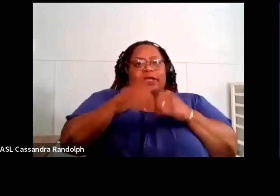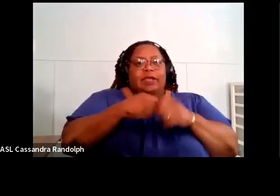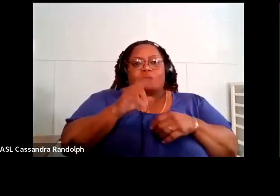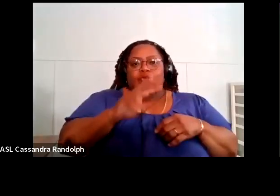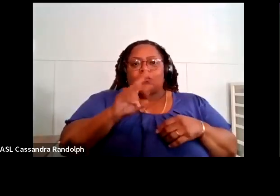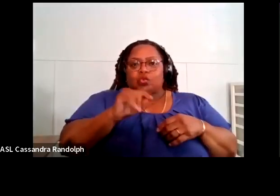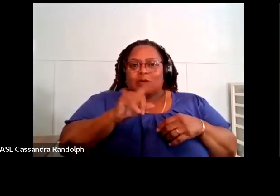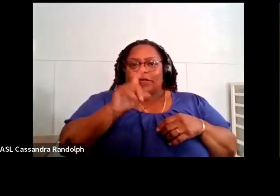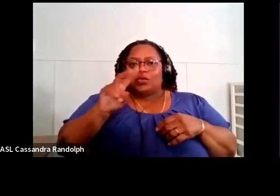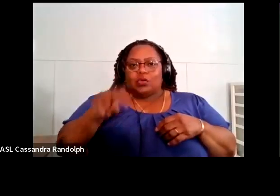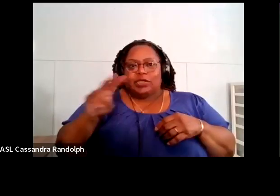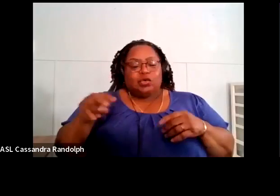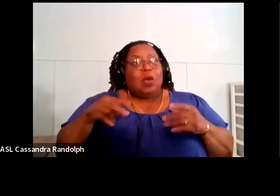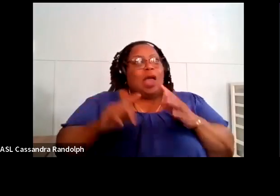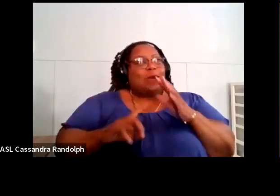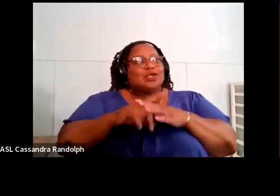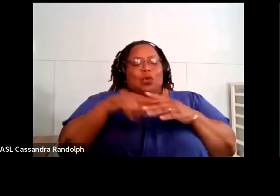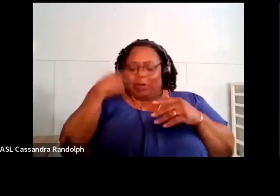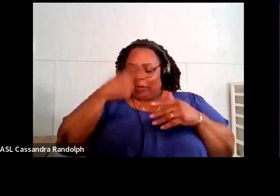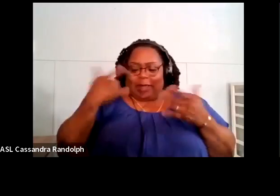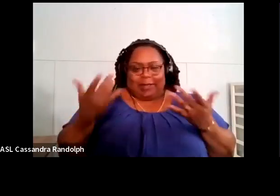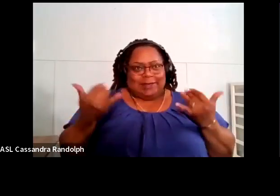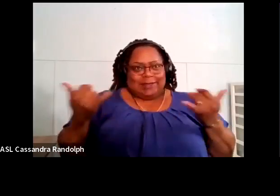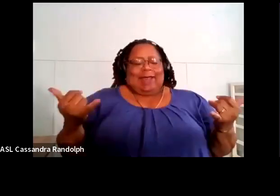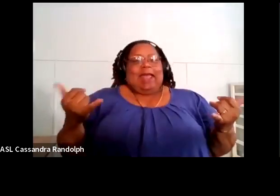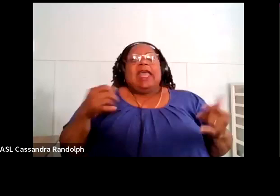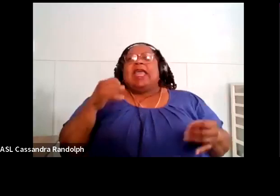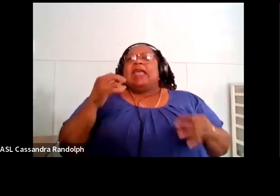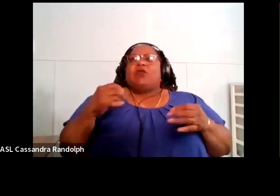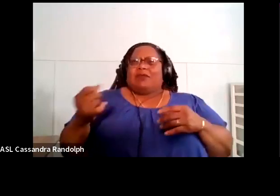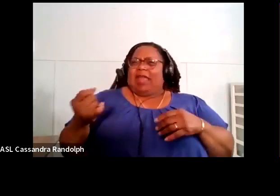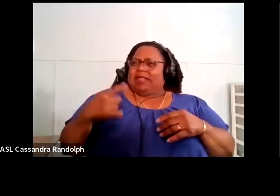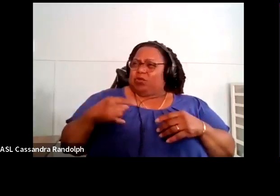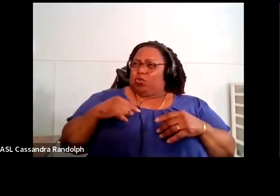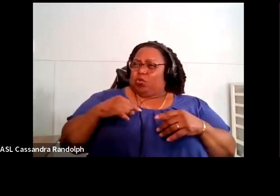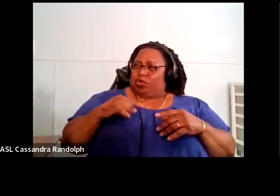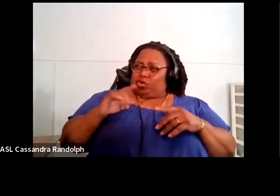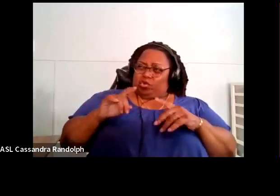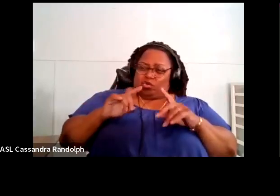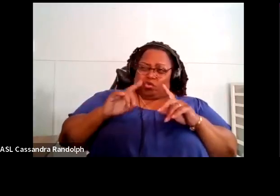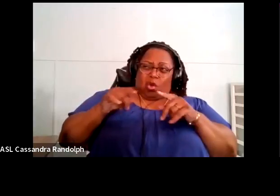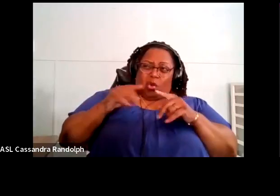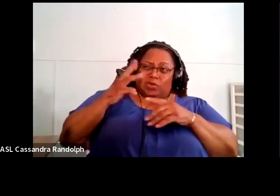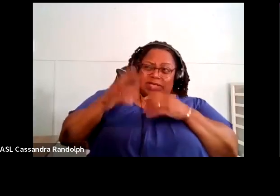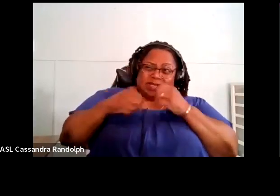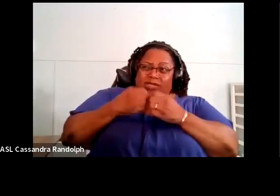figure out what's appropriate, what's professional what looks nice what doesn't. It's amazing to me that fast